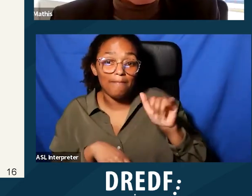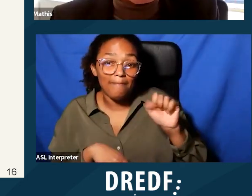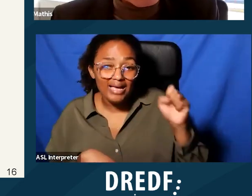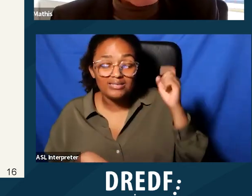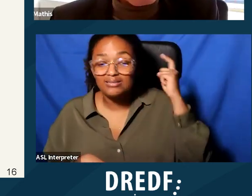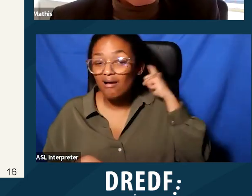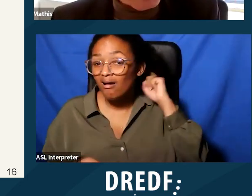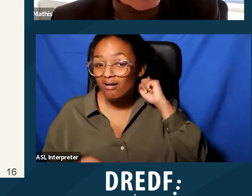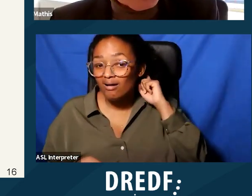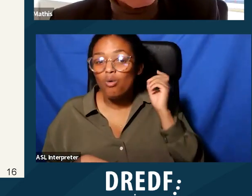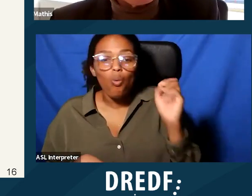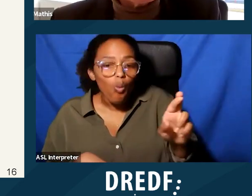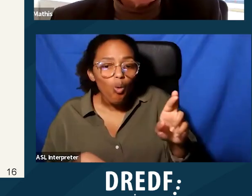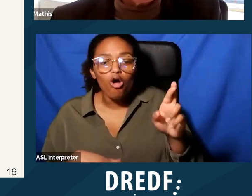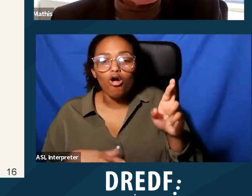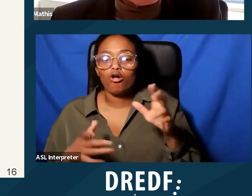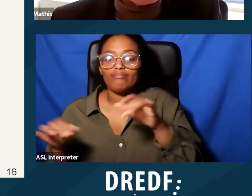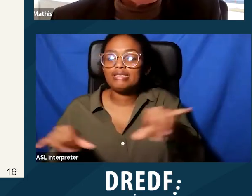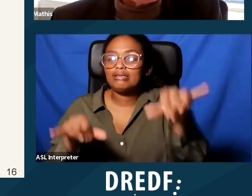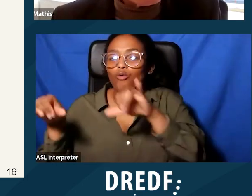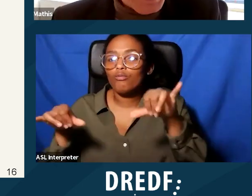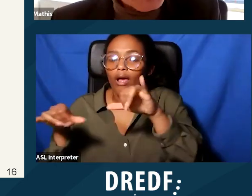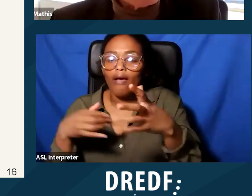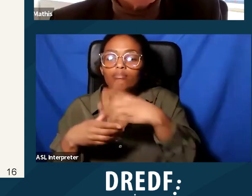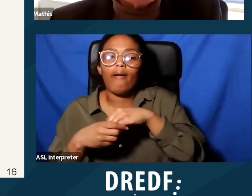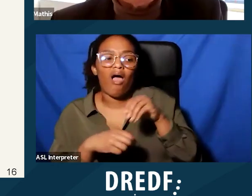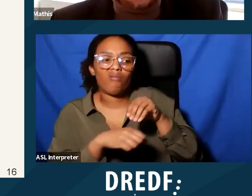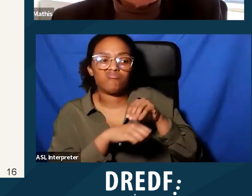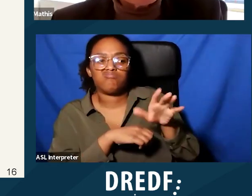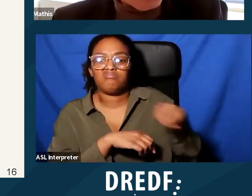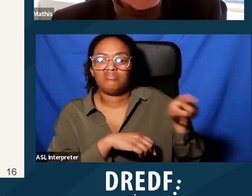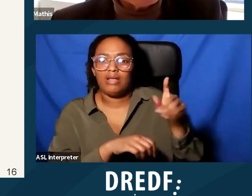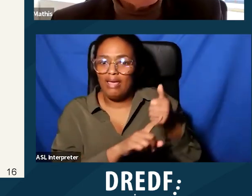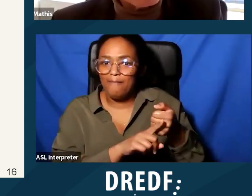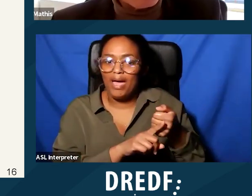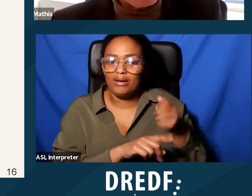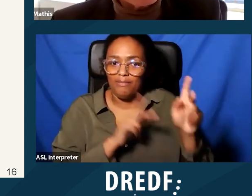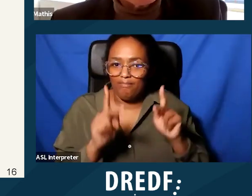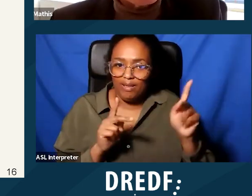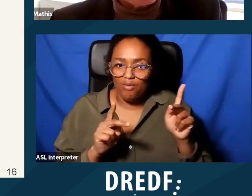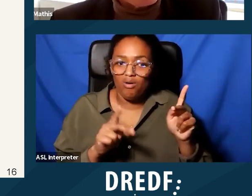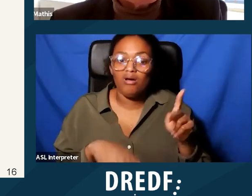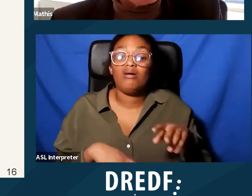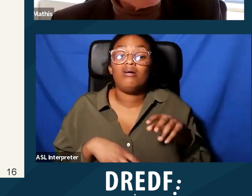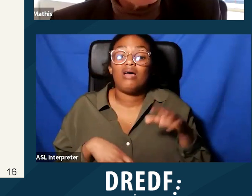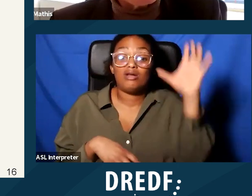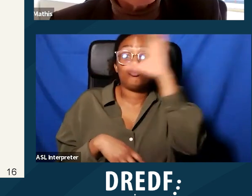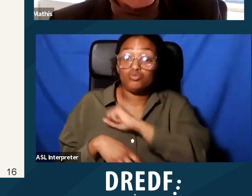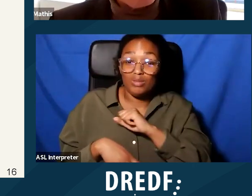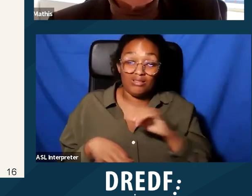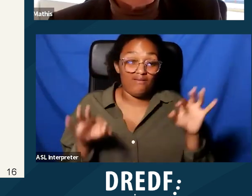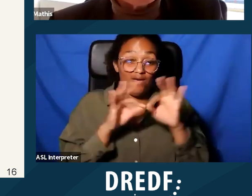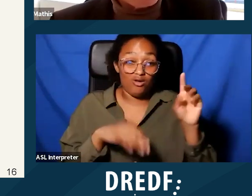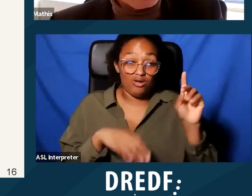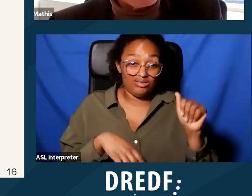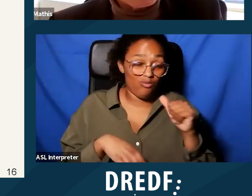that are based on assumptions that the value of a disabled life is not as good as the value of a